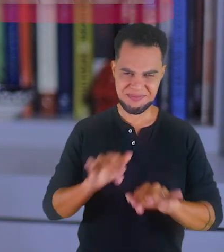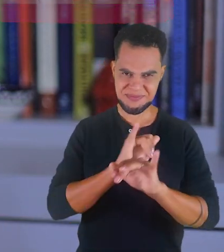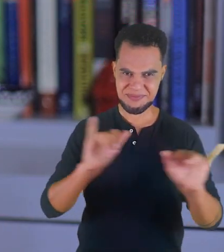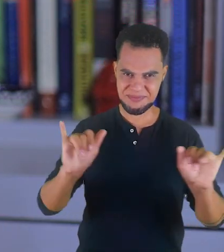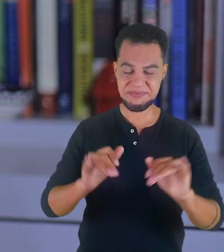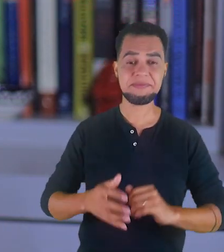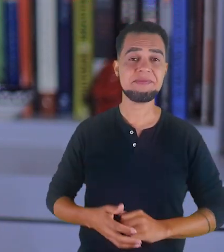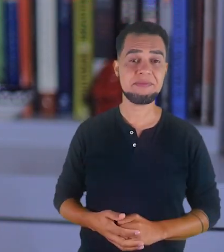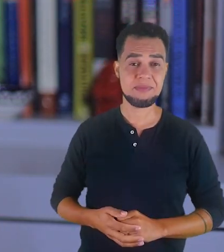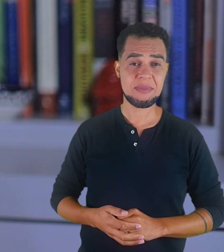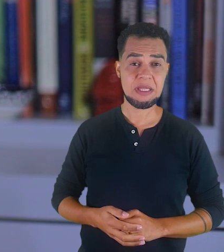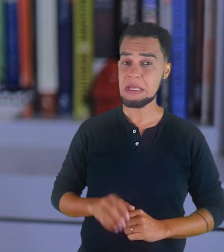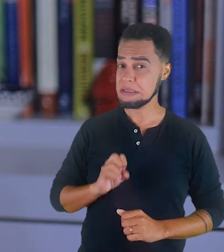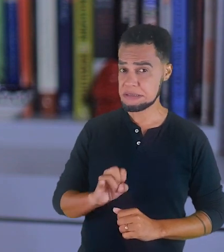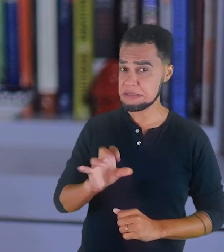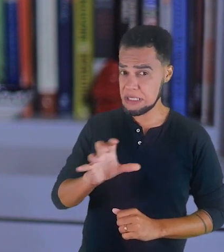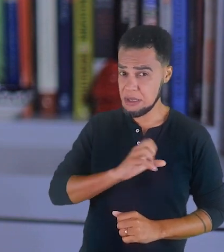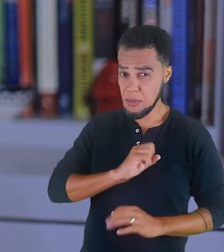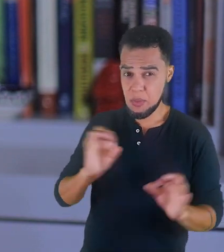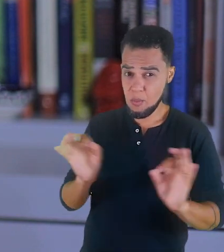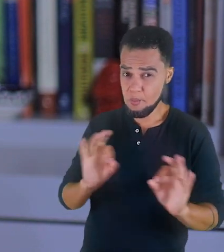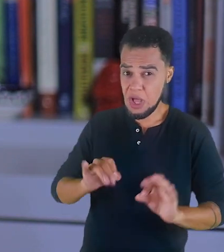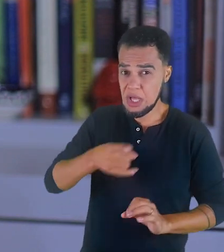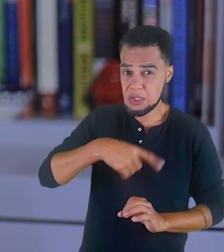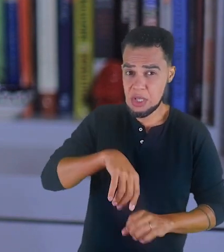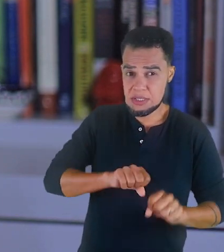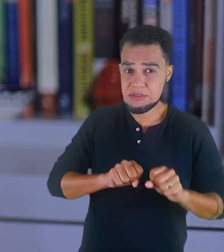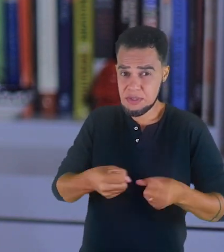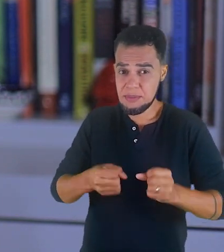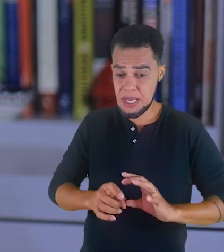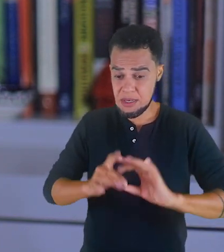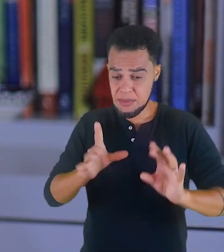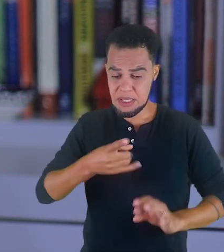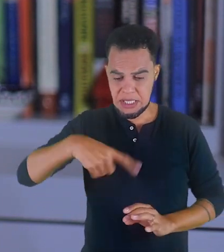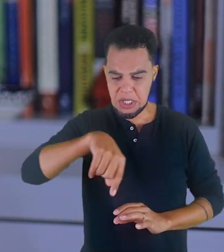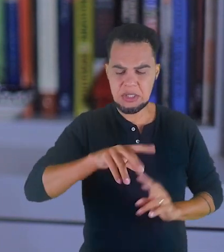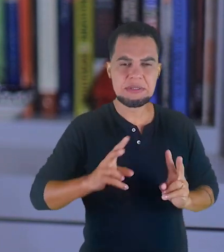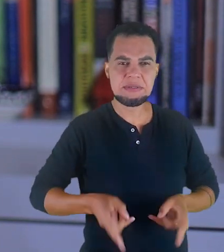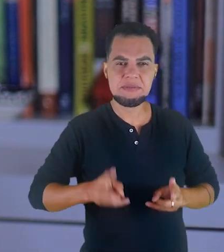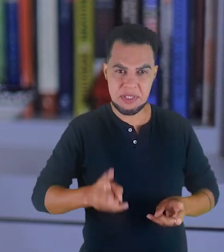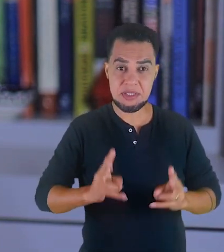And then she says: "Without love, our efforts to free ourselves